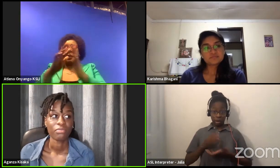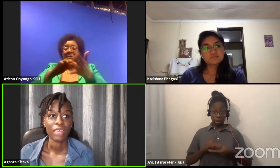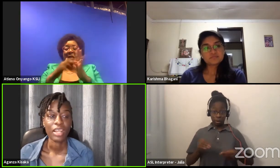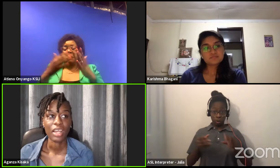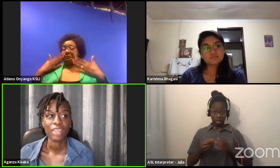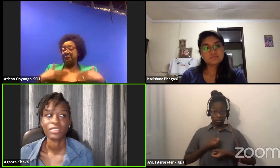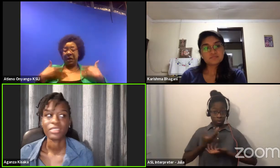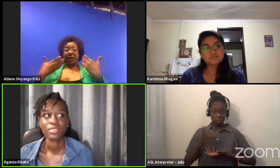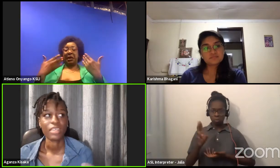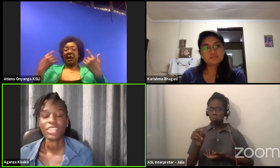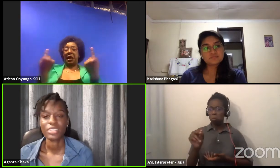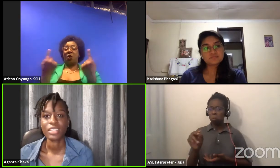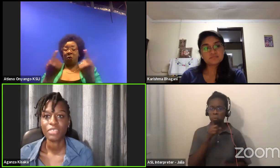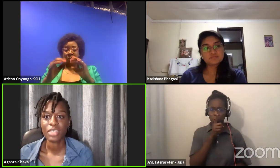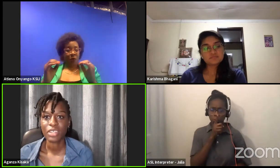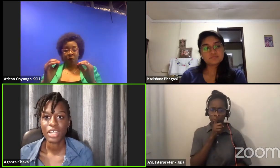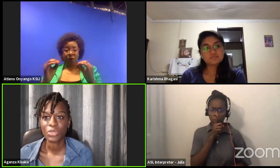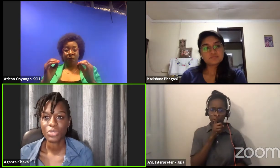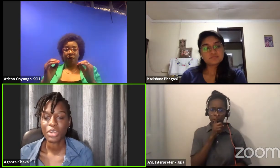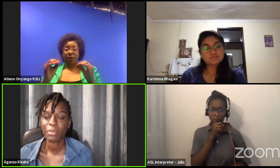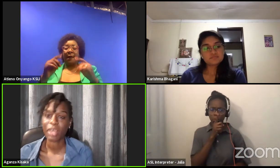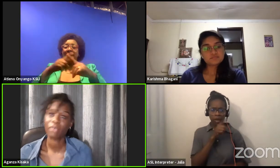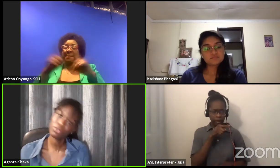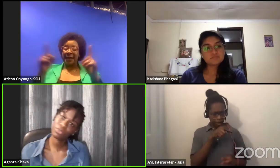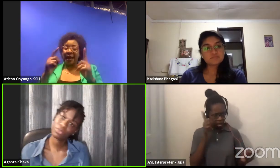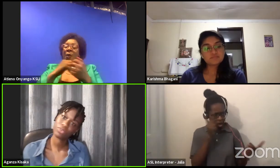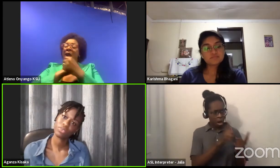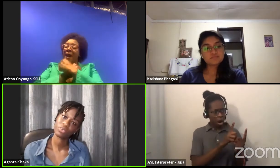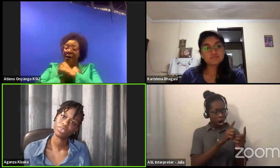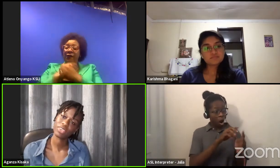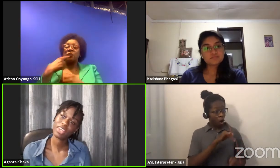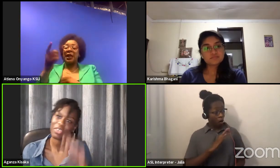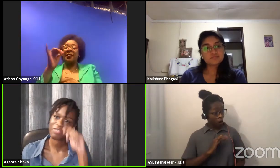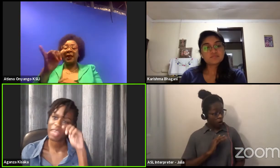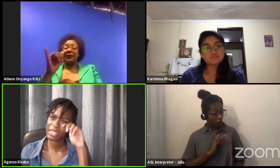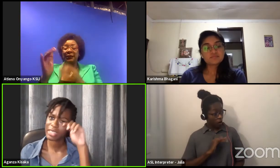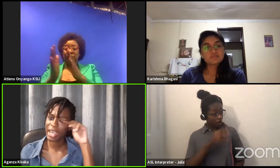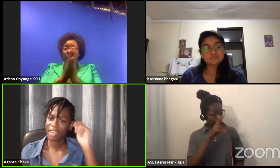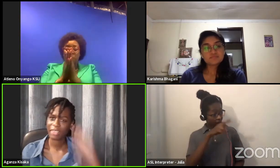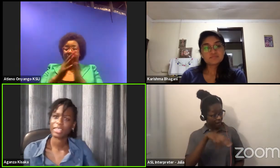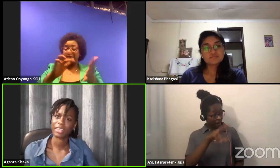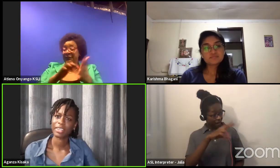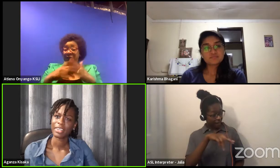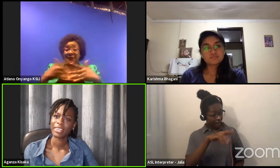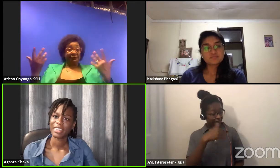I just love to tell that story. I'm like, "Ooh, look at you fancy character."